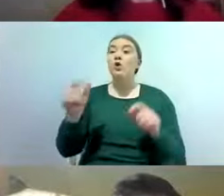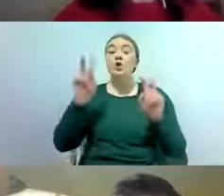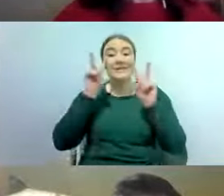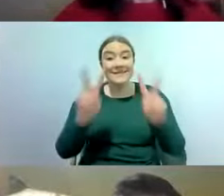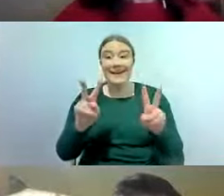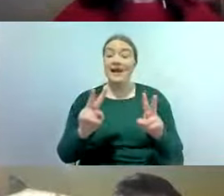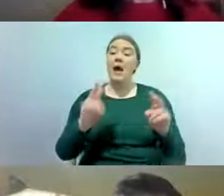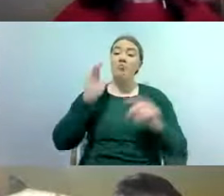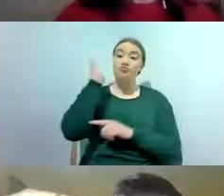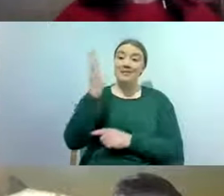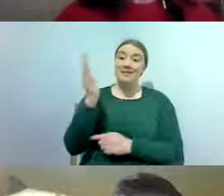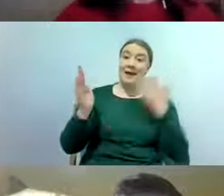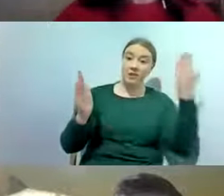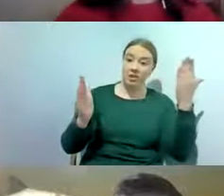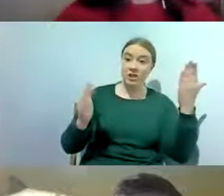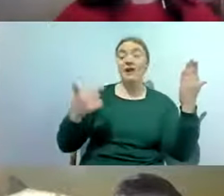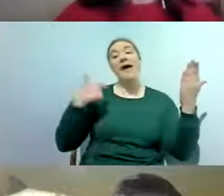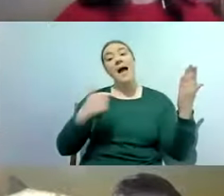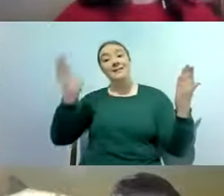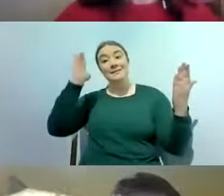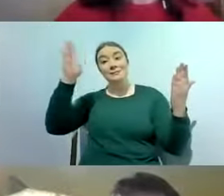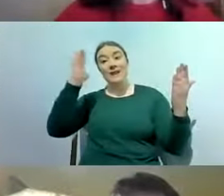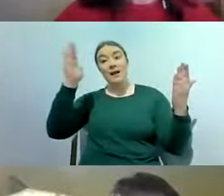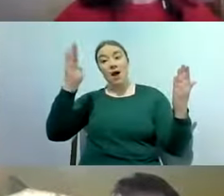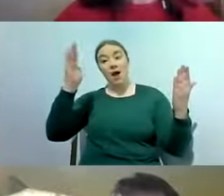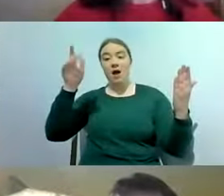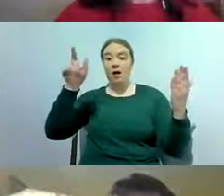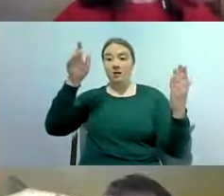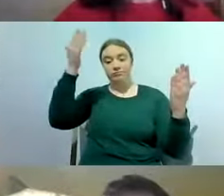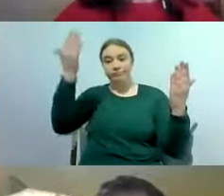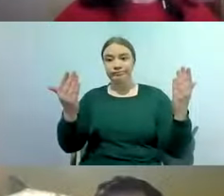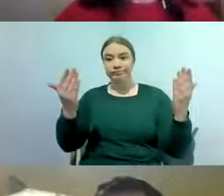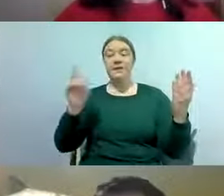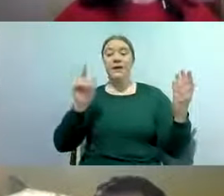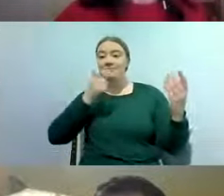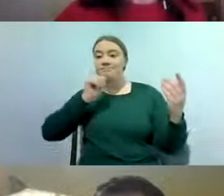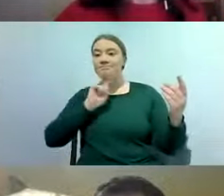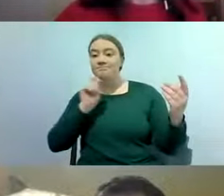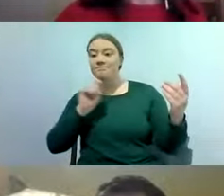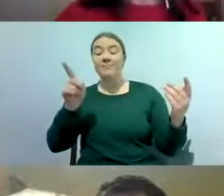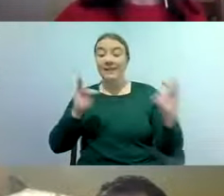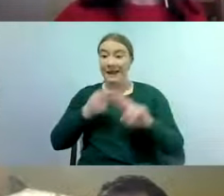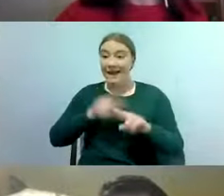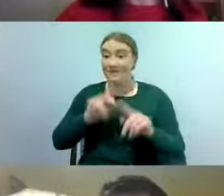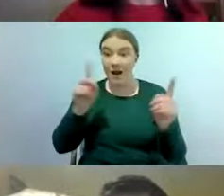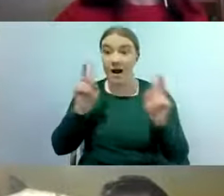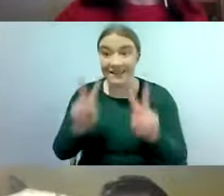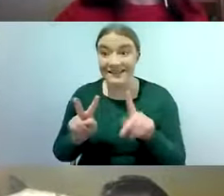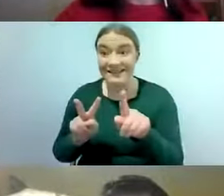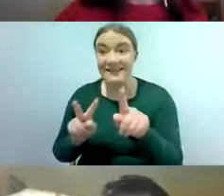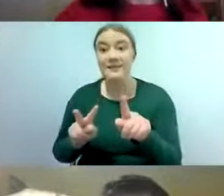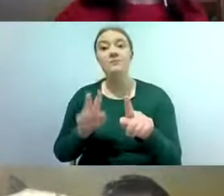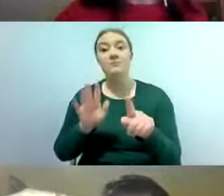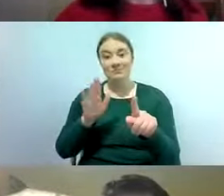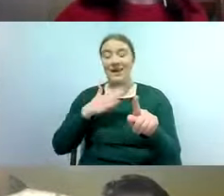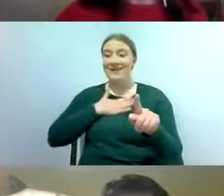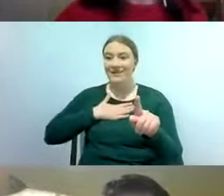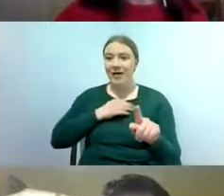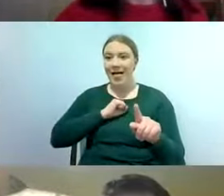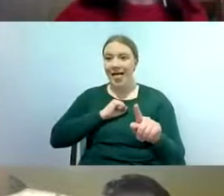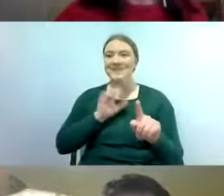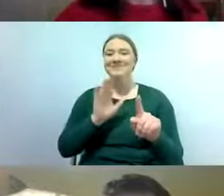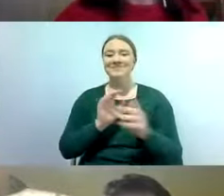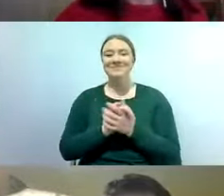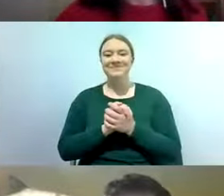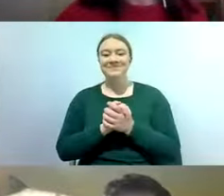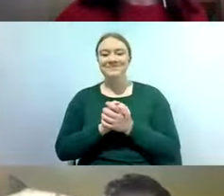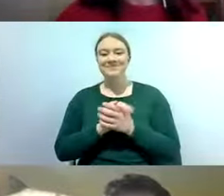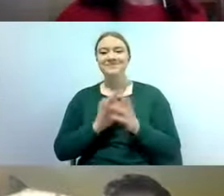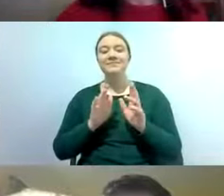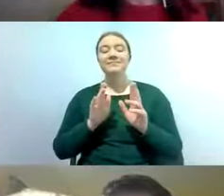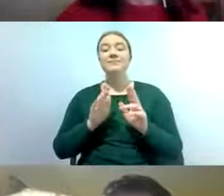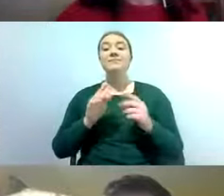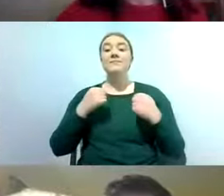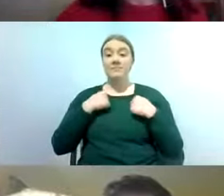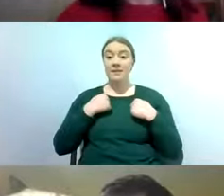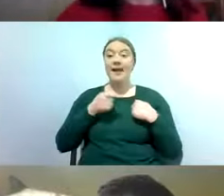speakers on the other side of your screen if this isn't the case for you and you would like to make